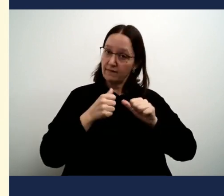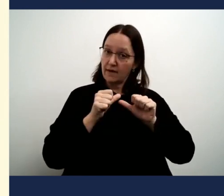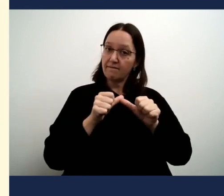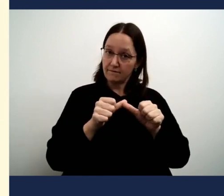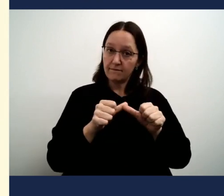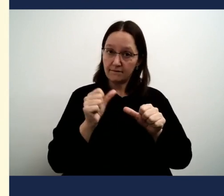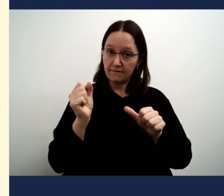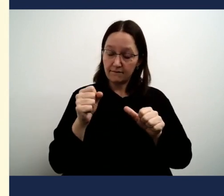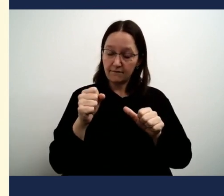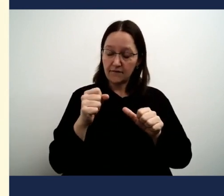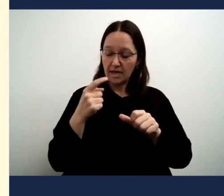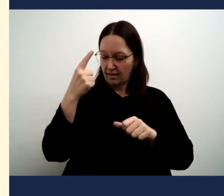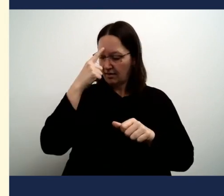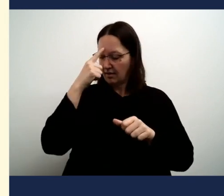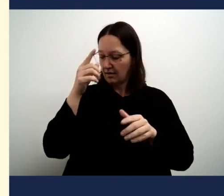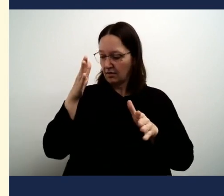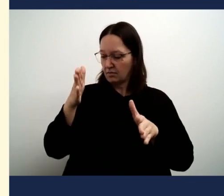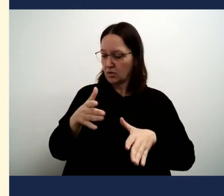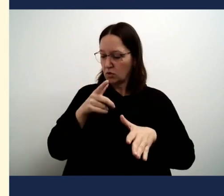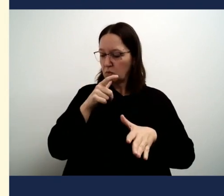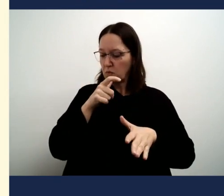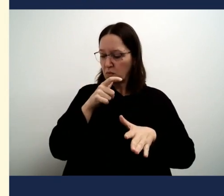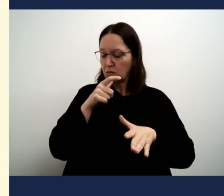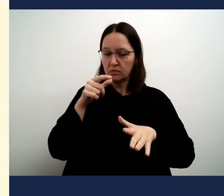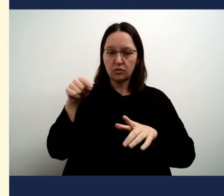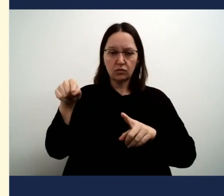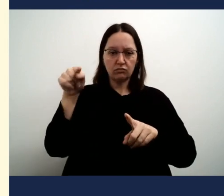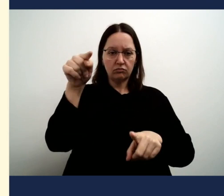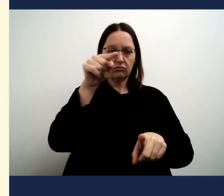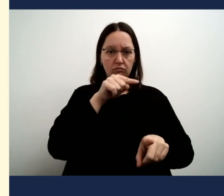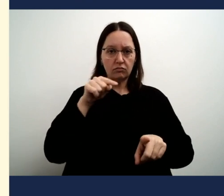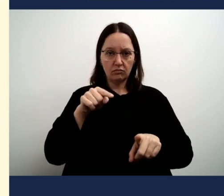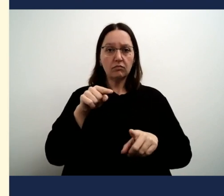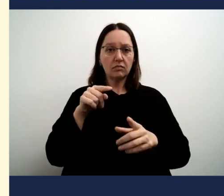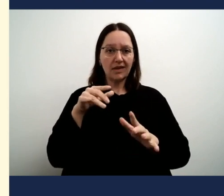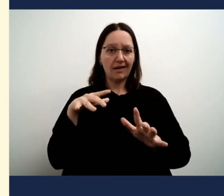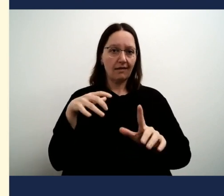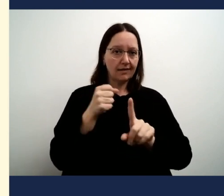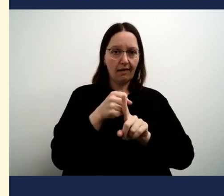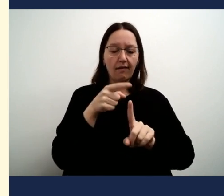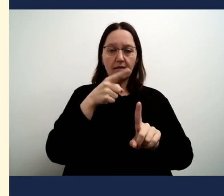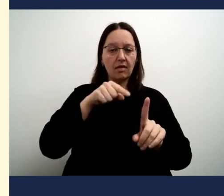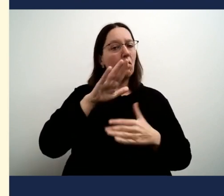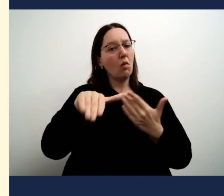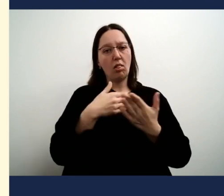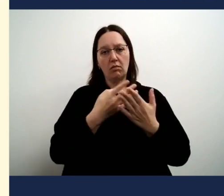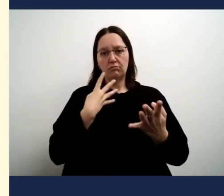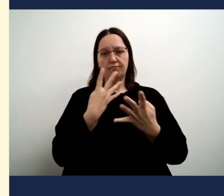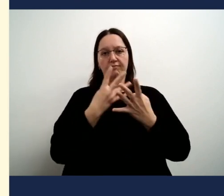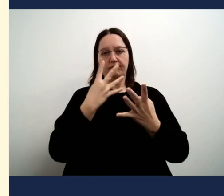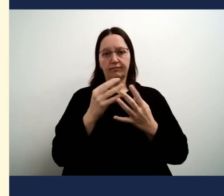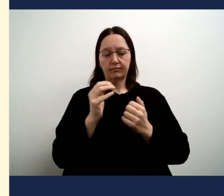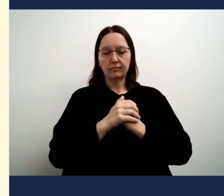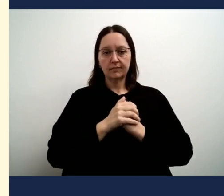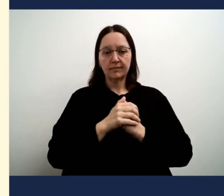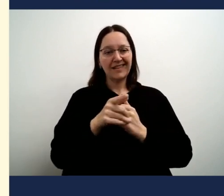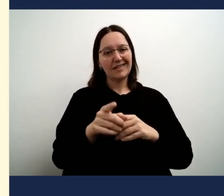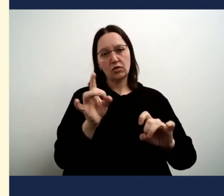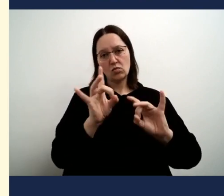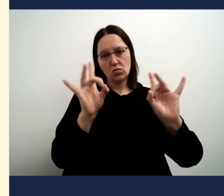their property, islamophobiaic statements have been spray-painted on their property.